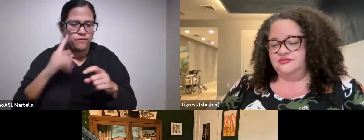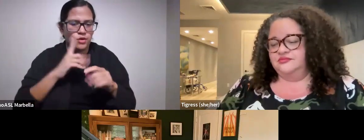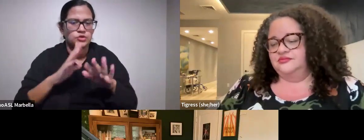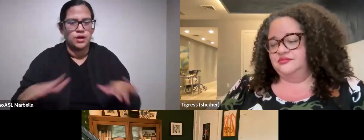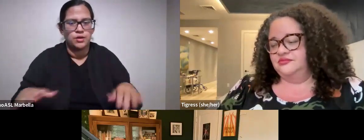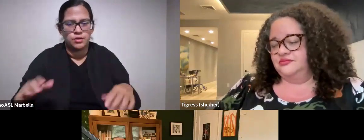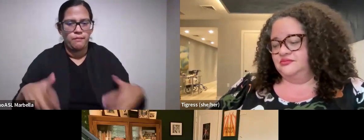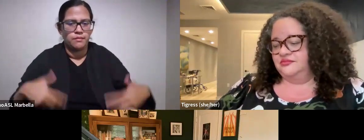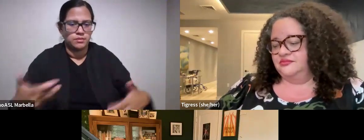war on fat kids. Great,